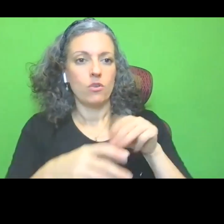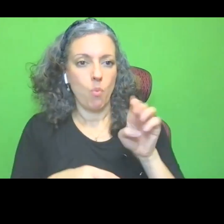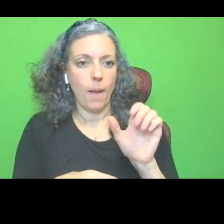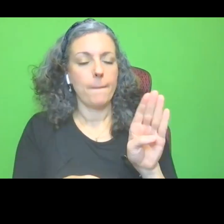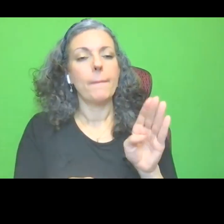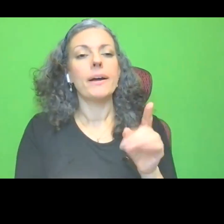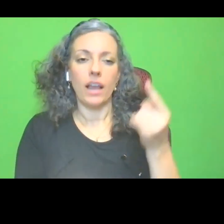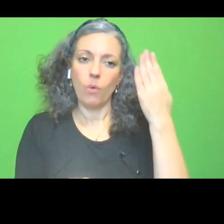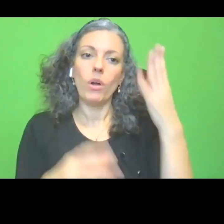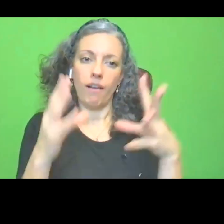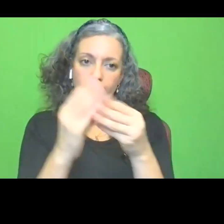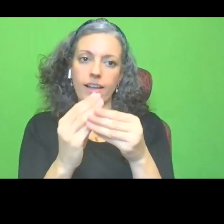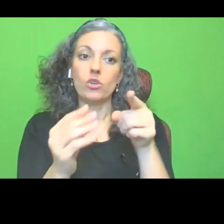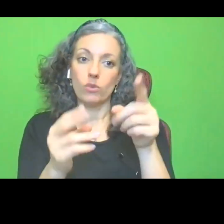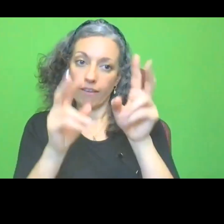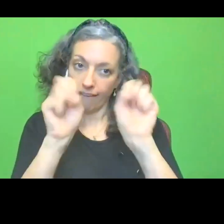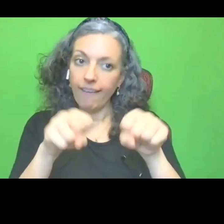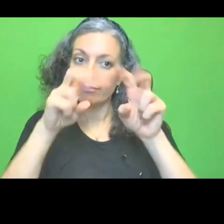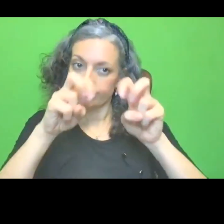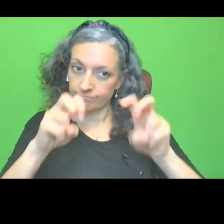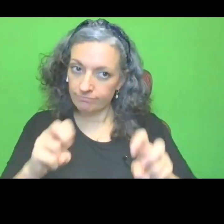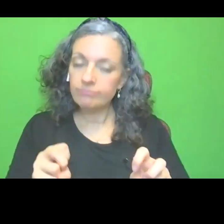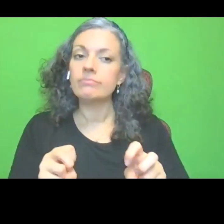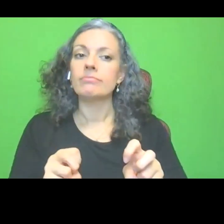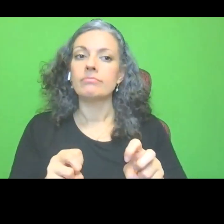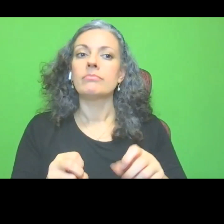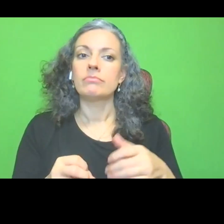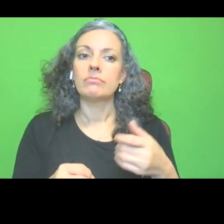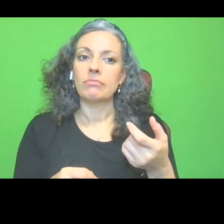because you can dig into this a fair amount more.